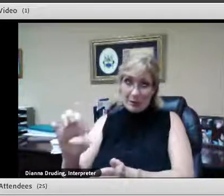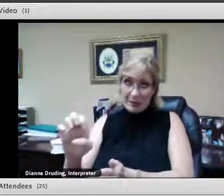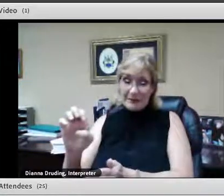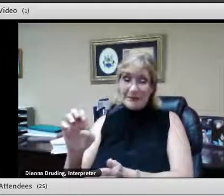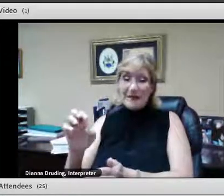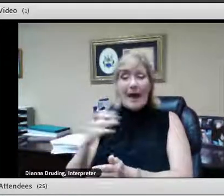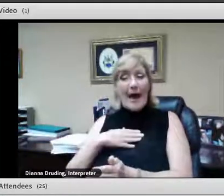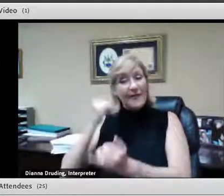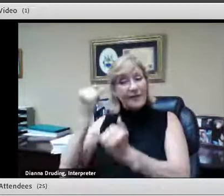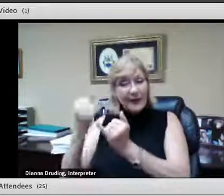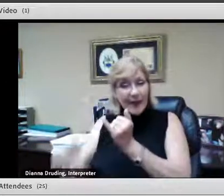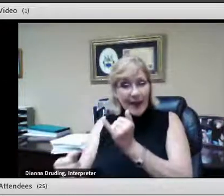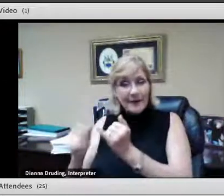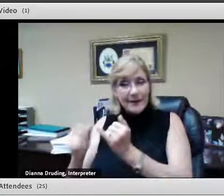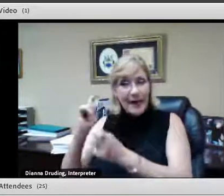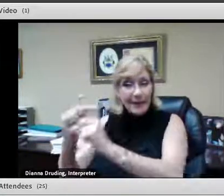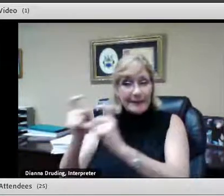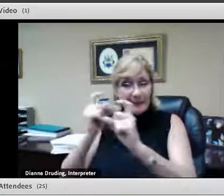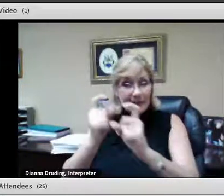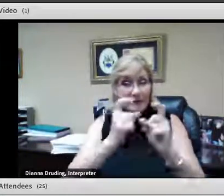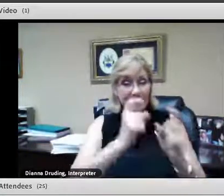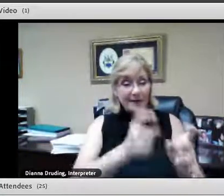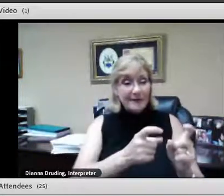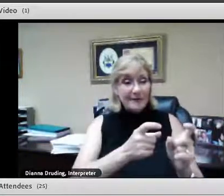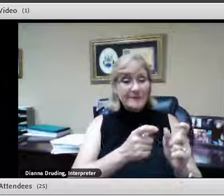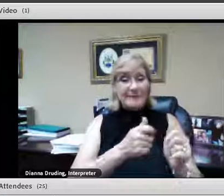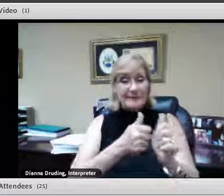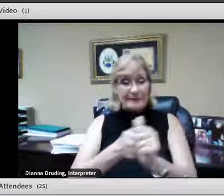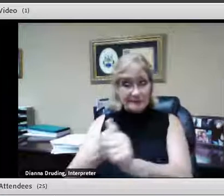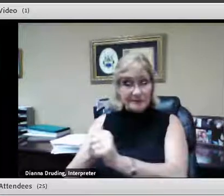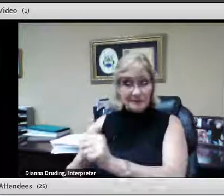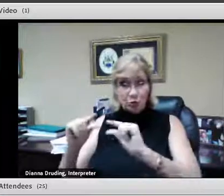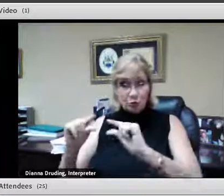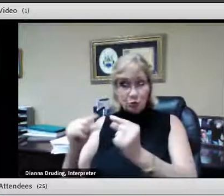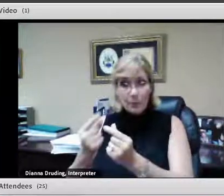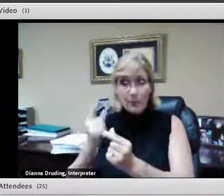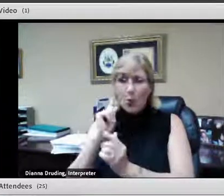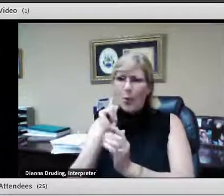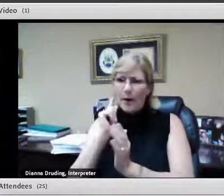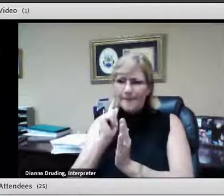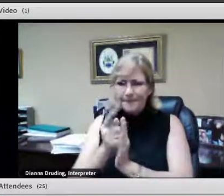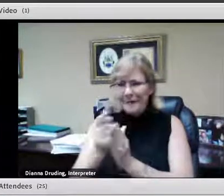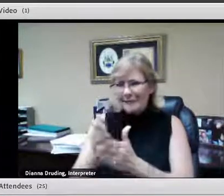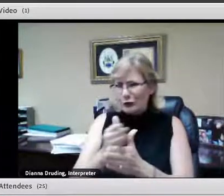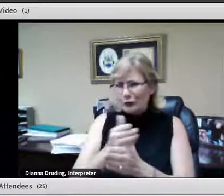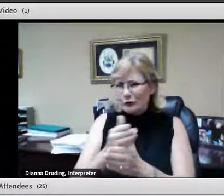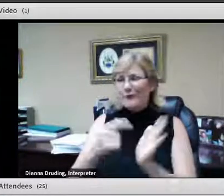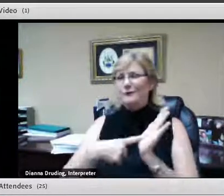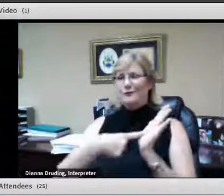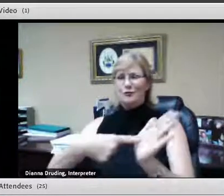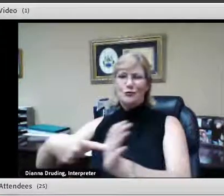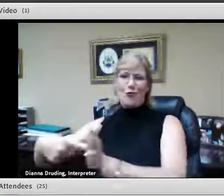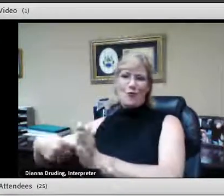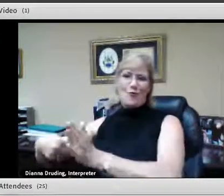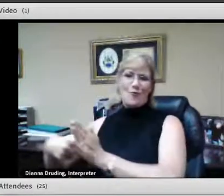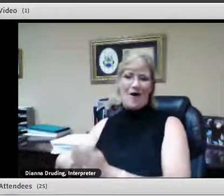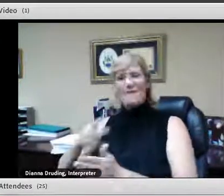At the end, I give each group one minute to share, and that way, they can just kind of show off what they've built. They're not always successful,